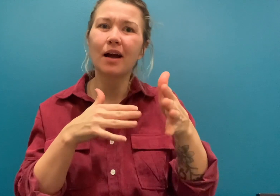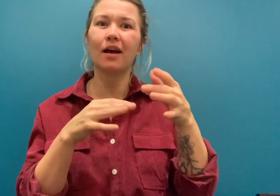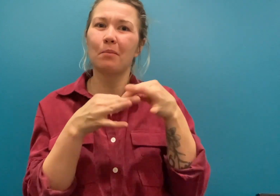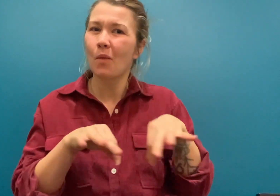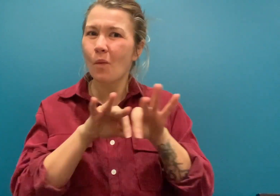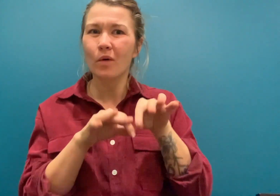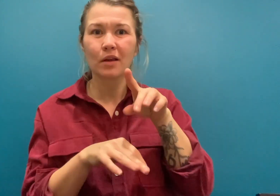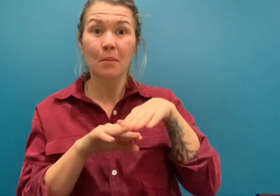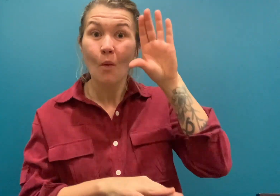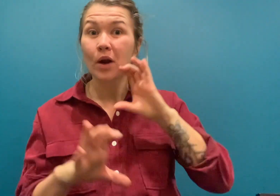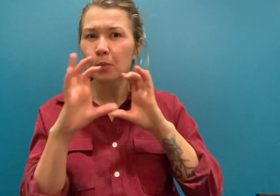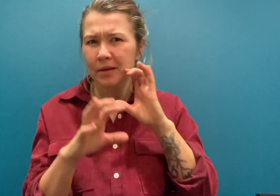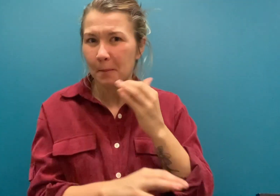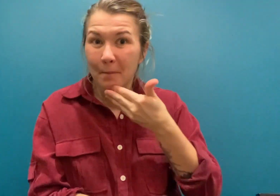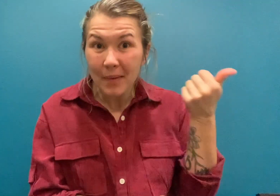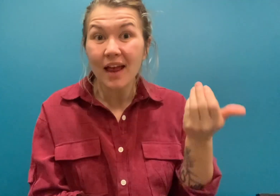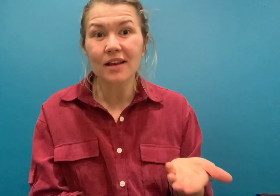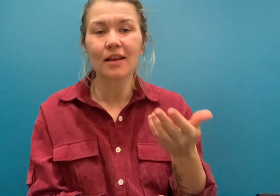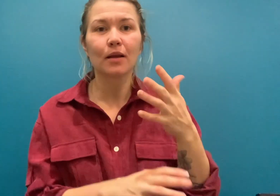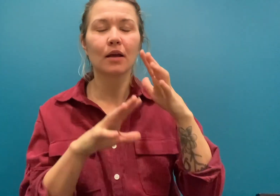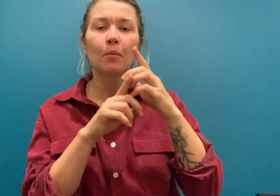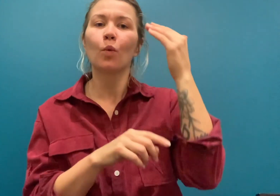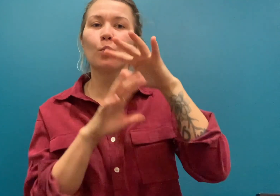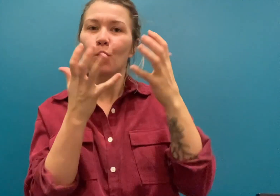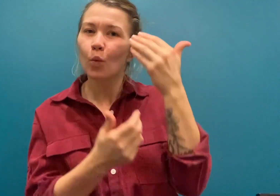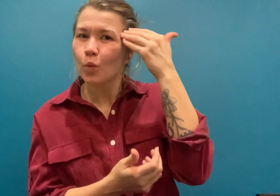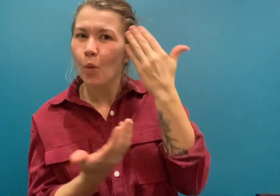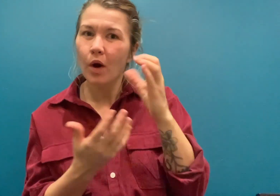it is important to communicate better so the whole world knows